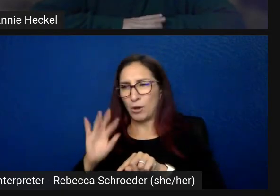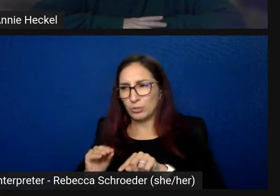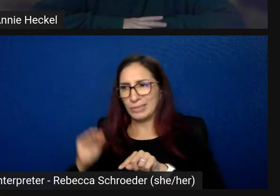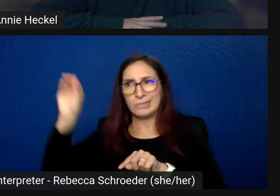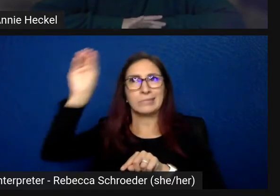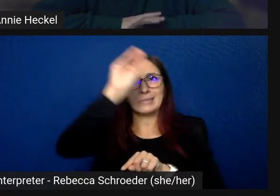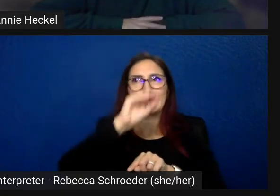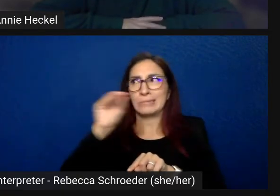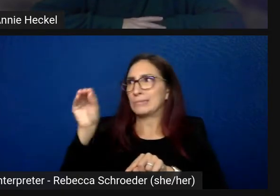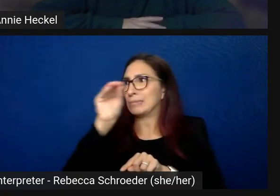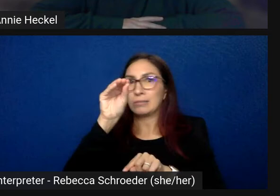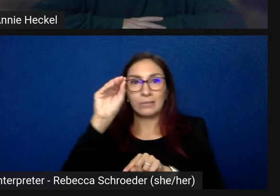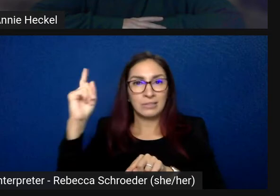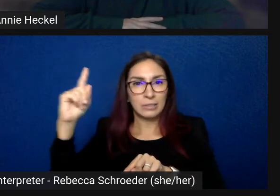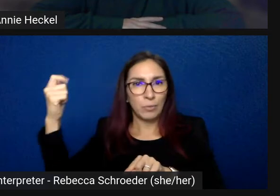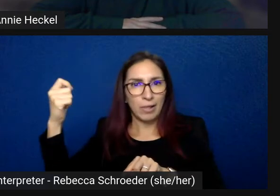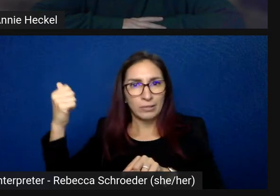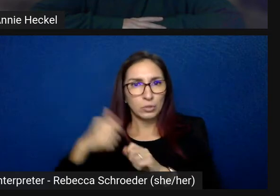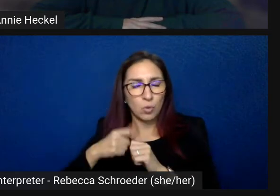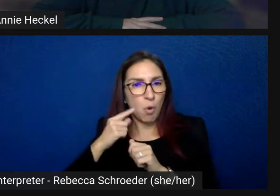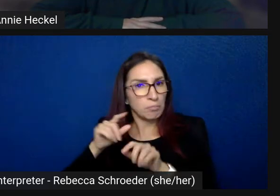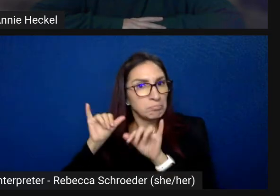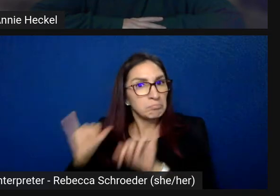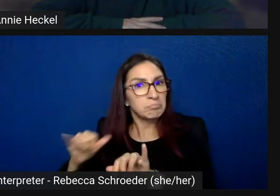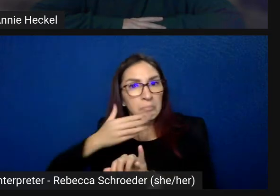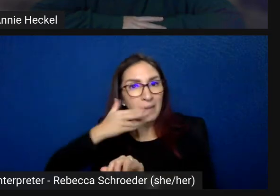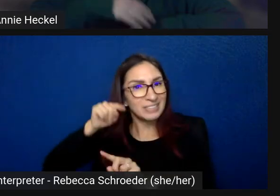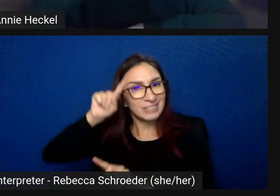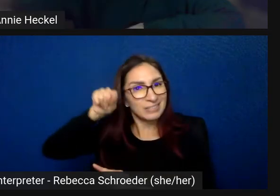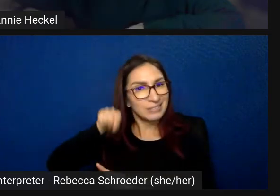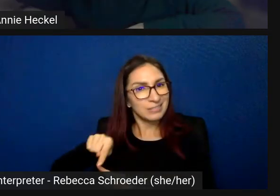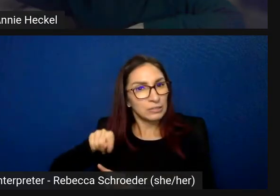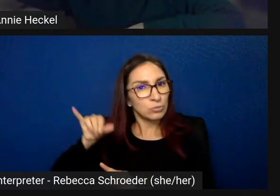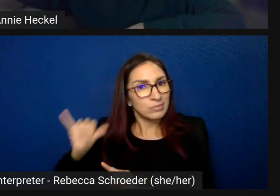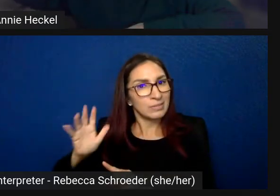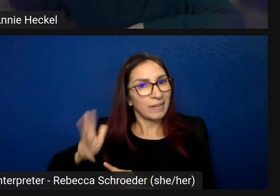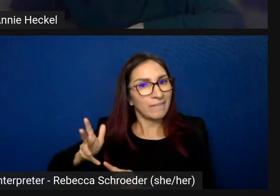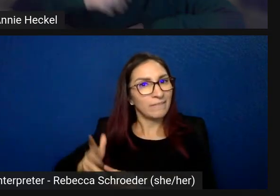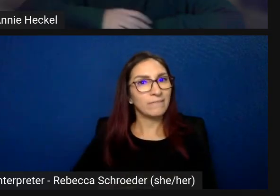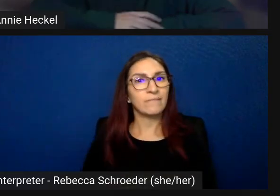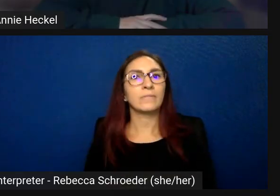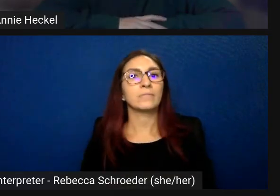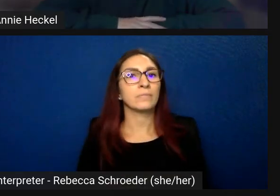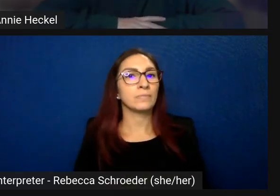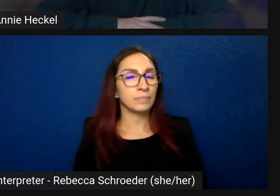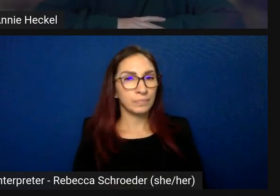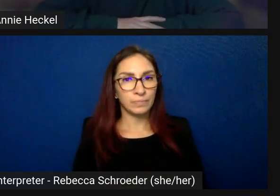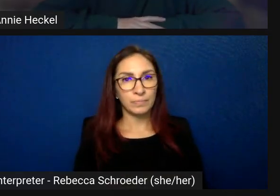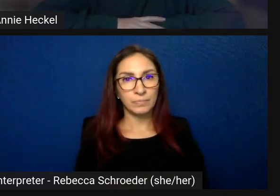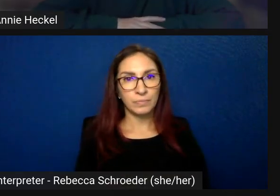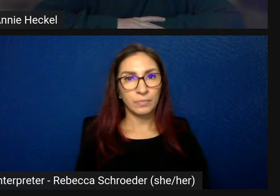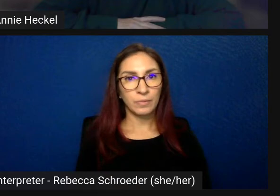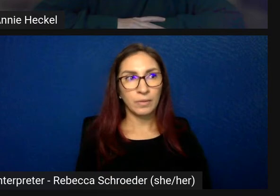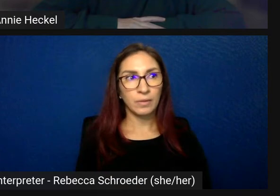that it's always in the footer? I would not put an entire site map in the footer.